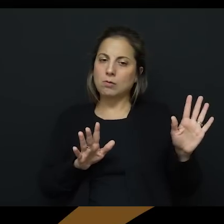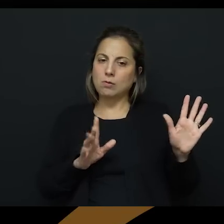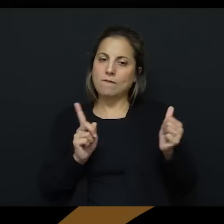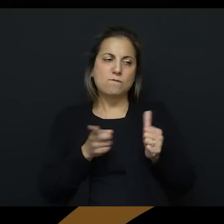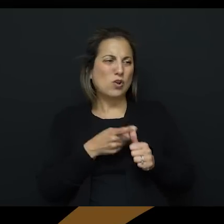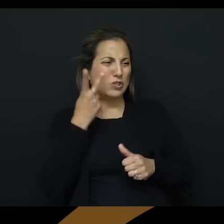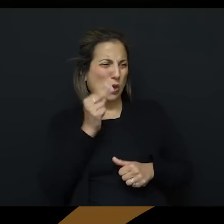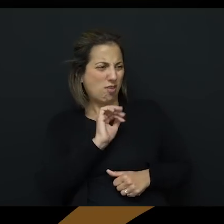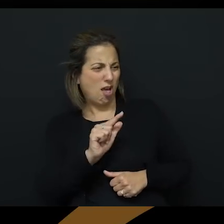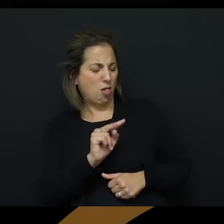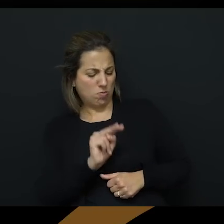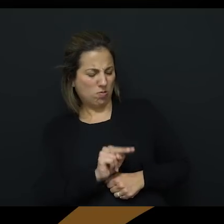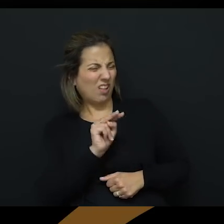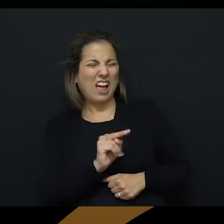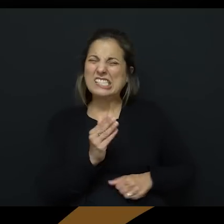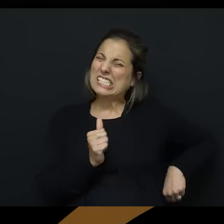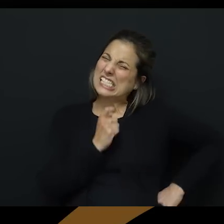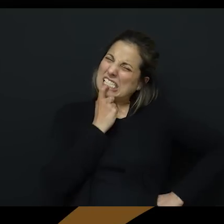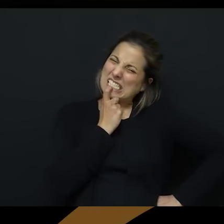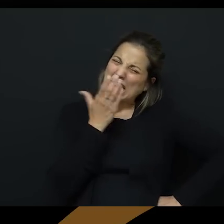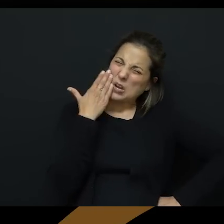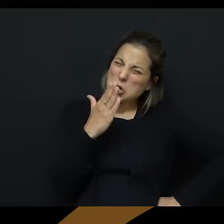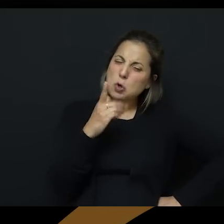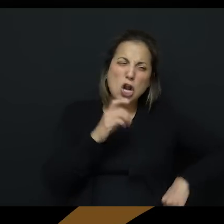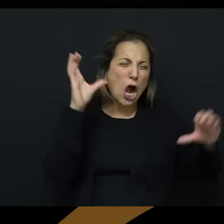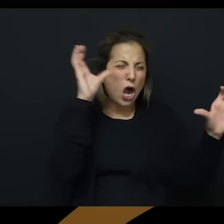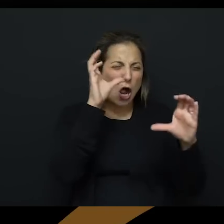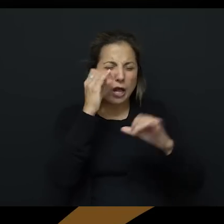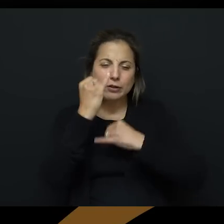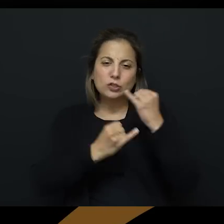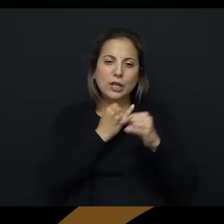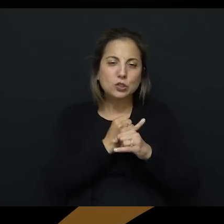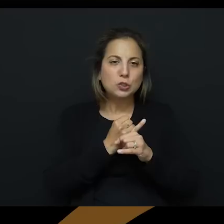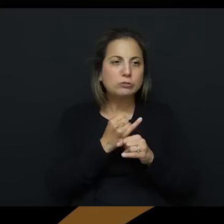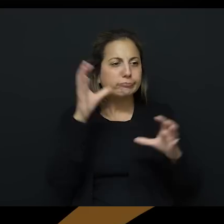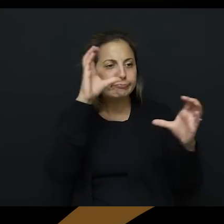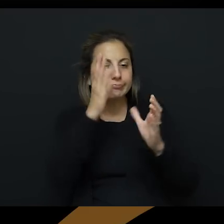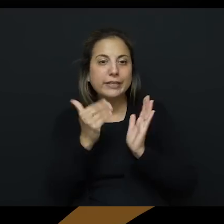Let's do a, let's do an international search. And we did. And we